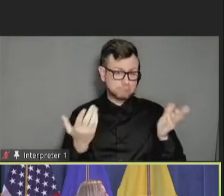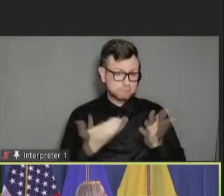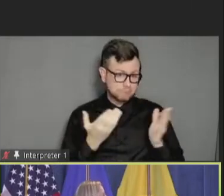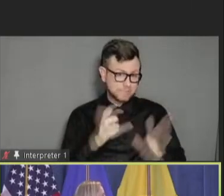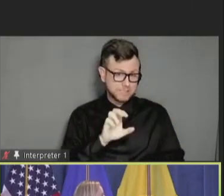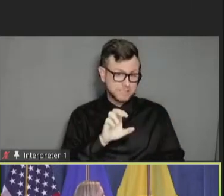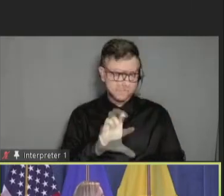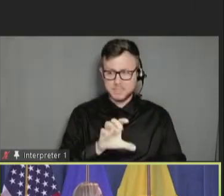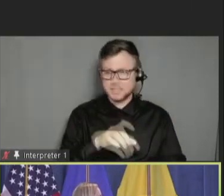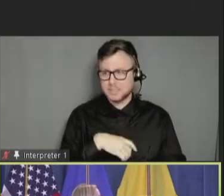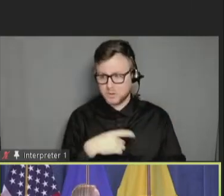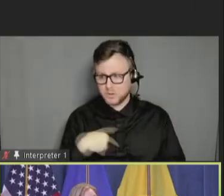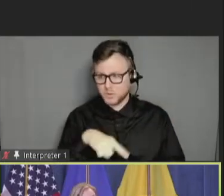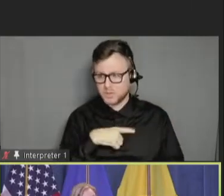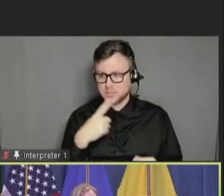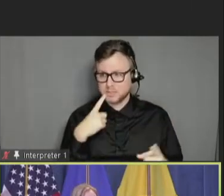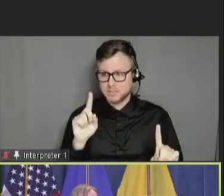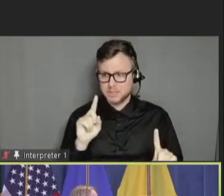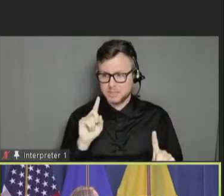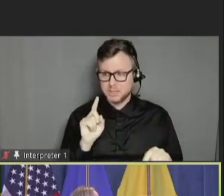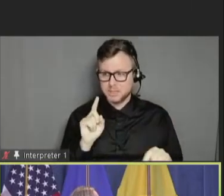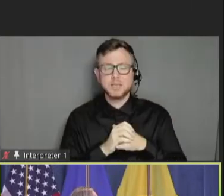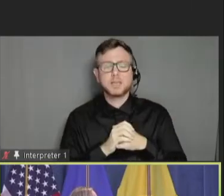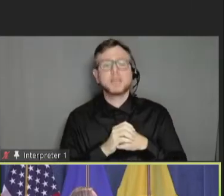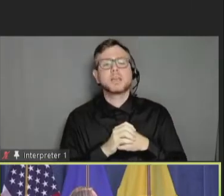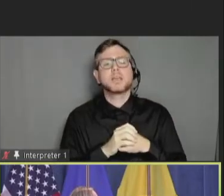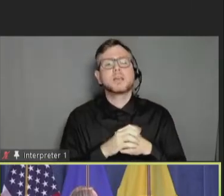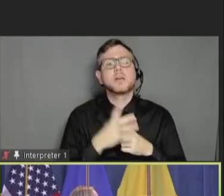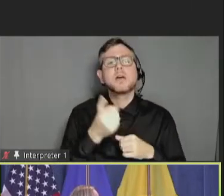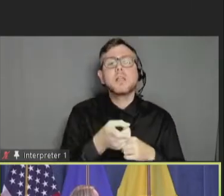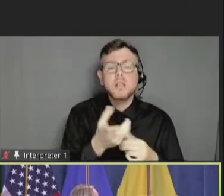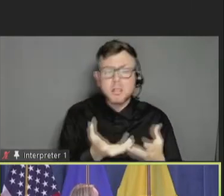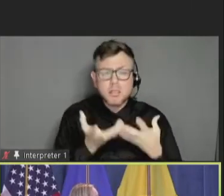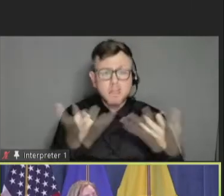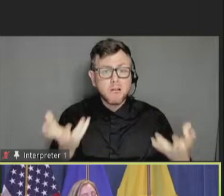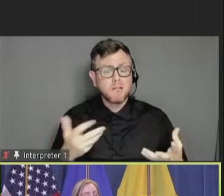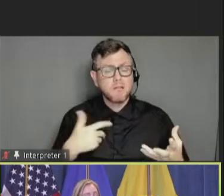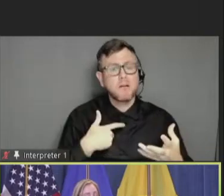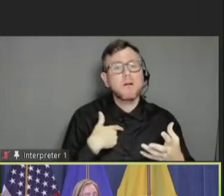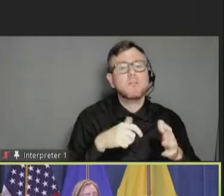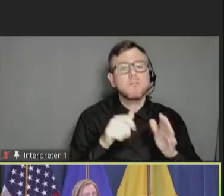The exhibition itself features a lot of our uplifting message around the roles that